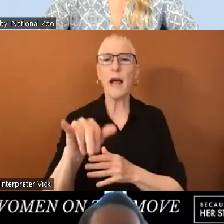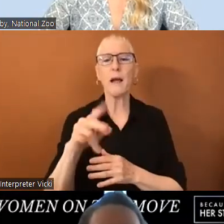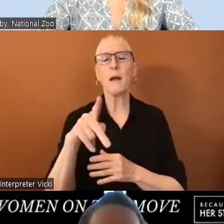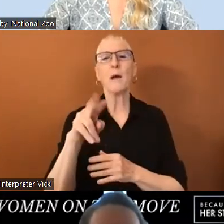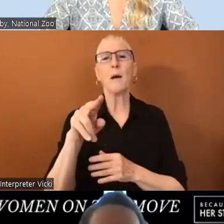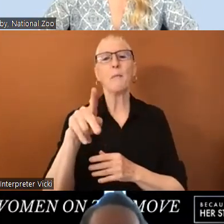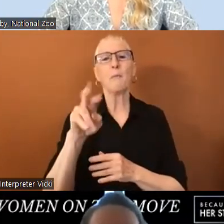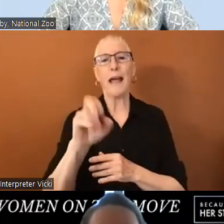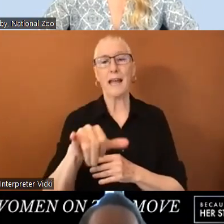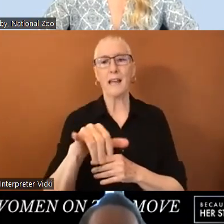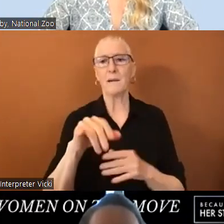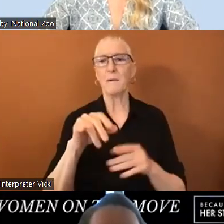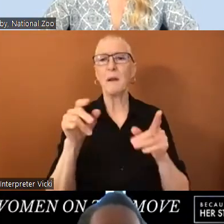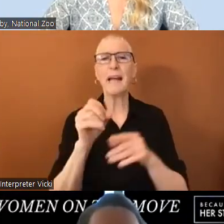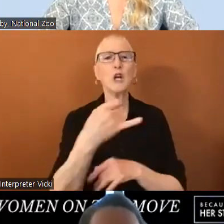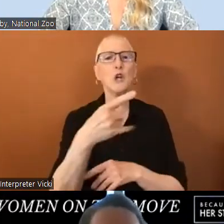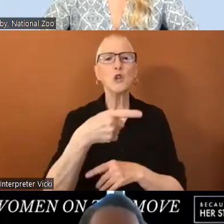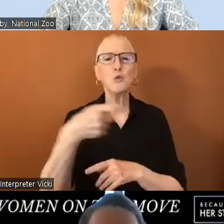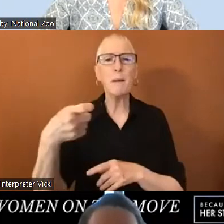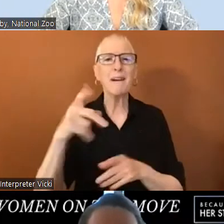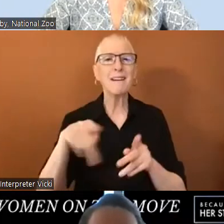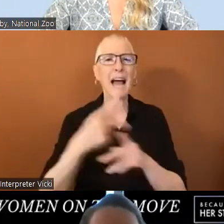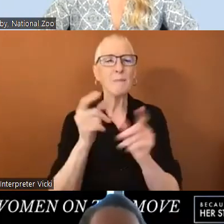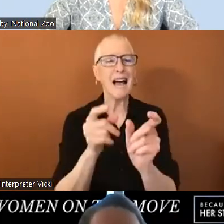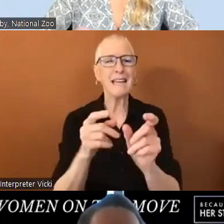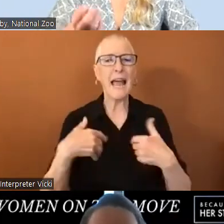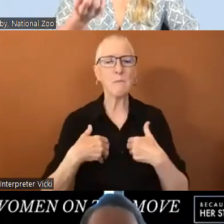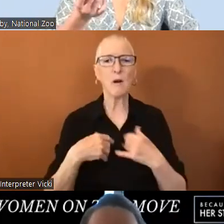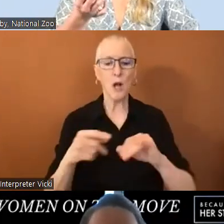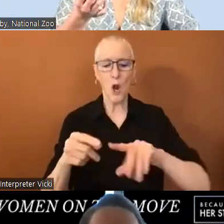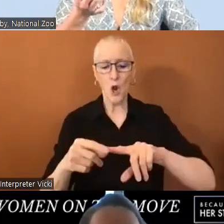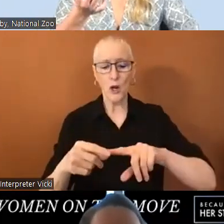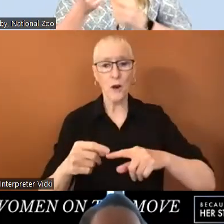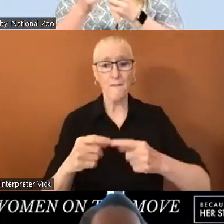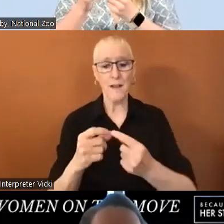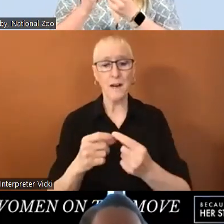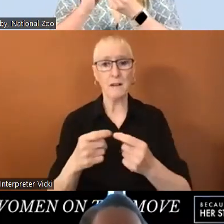like animal. If you take a look at your fingernails and rub one with another finger along your